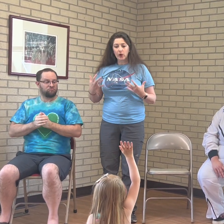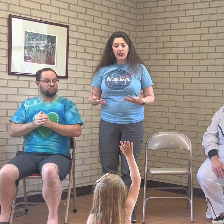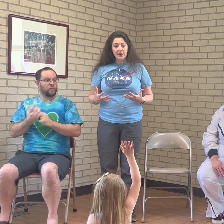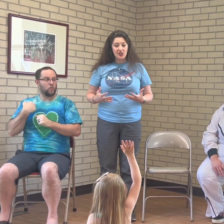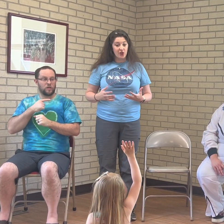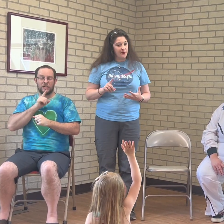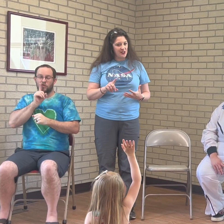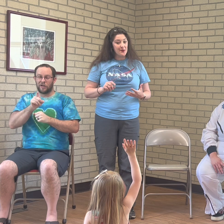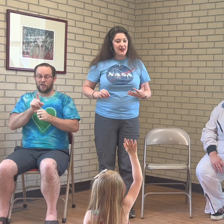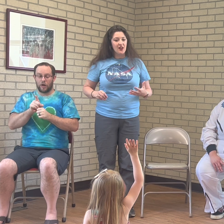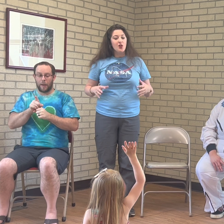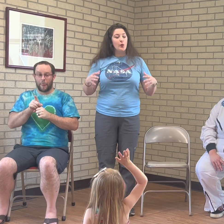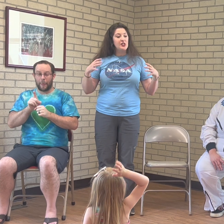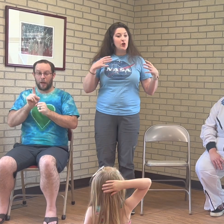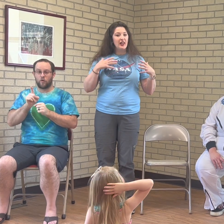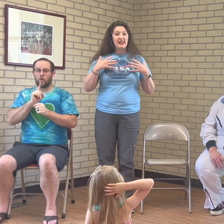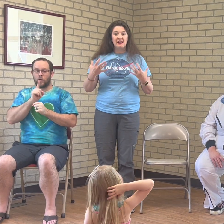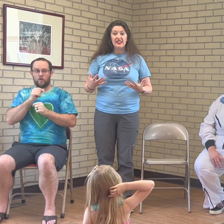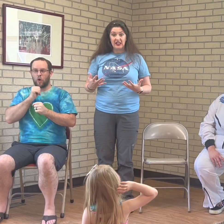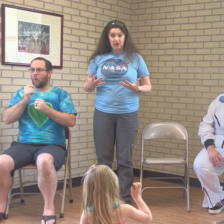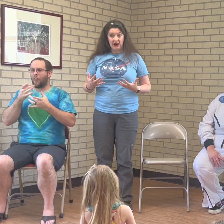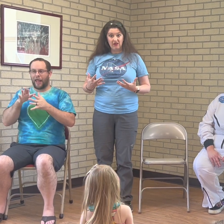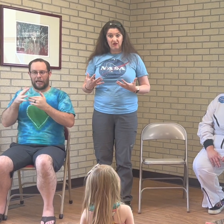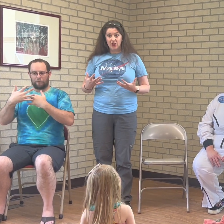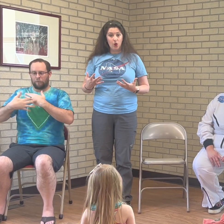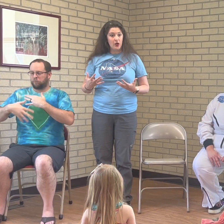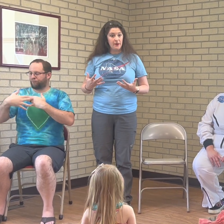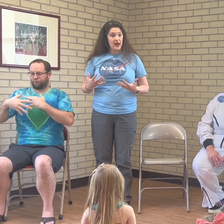to really make sure (give me just a minute) that we don't let it leave, right? You don't want to be out